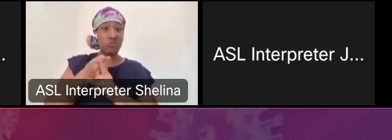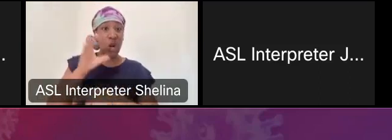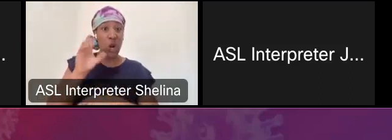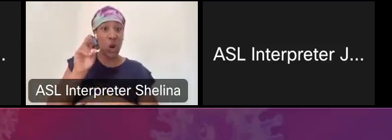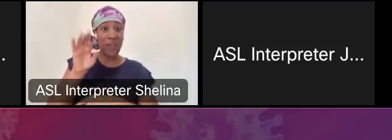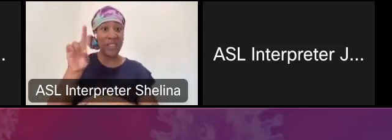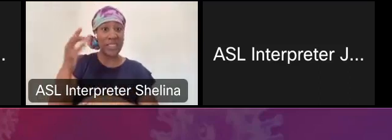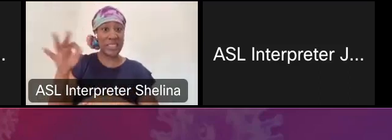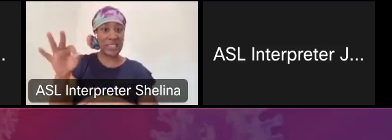To change your mind.